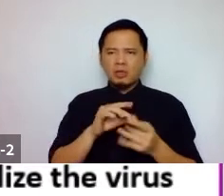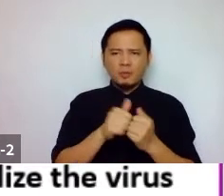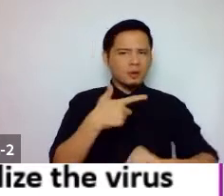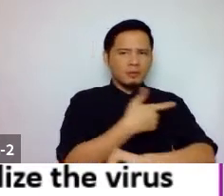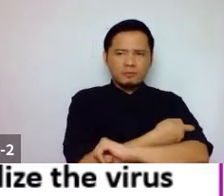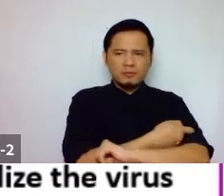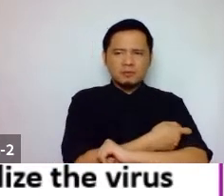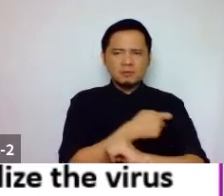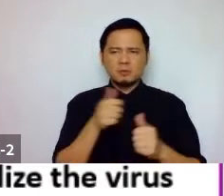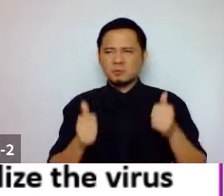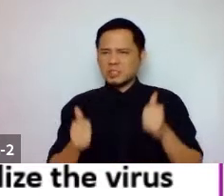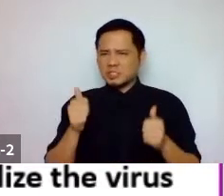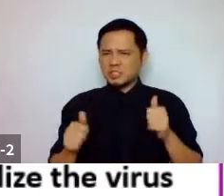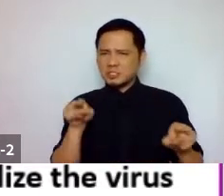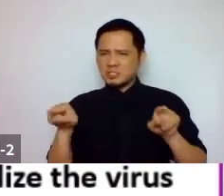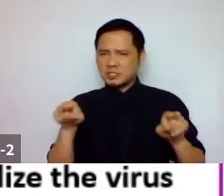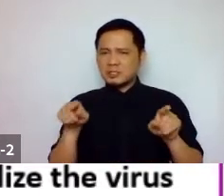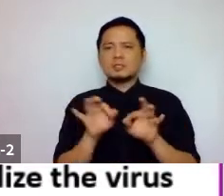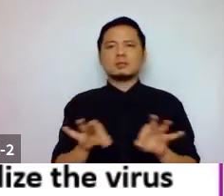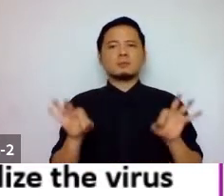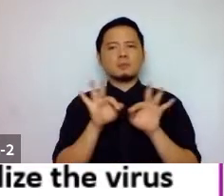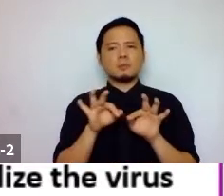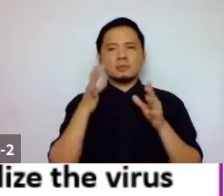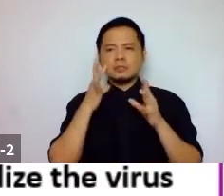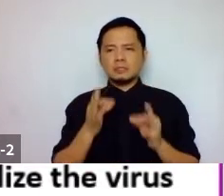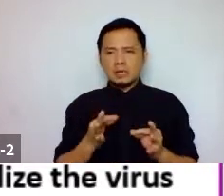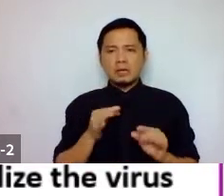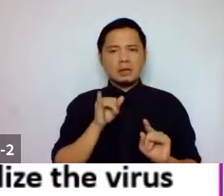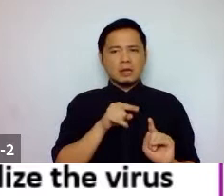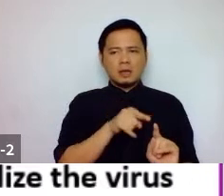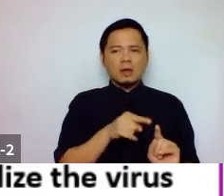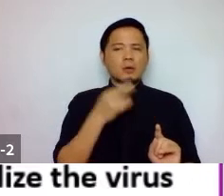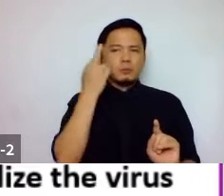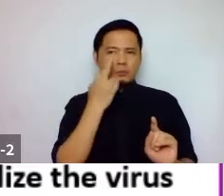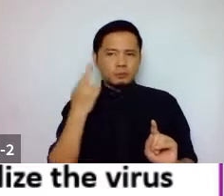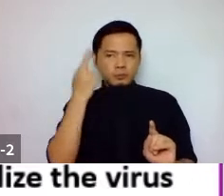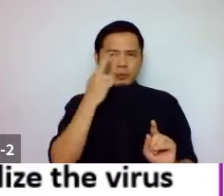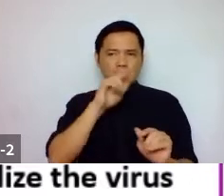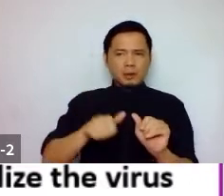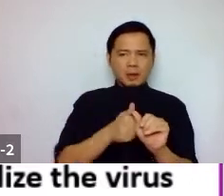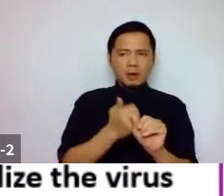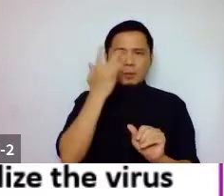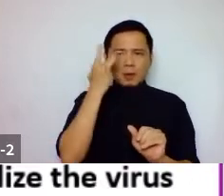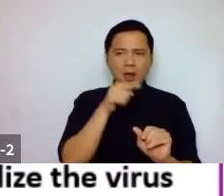So it’s important to determine the causality, the causes of those side effects.